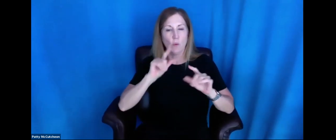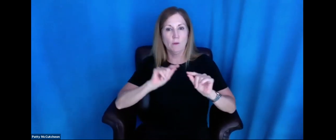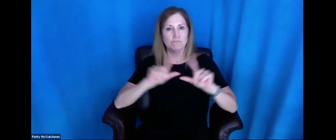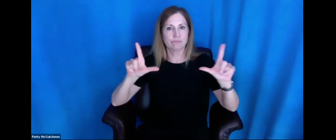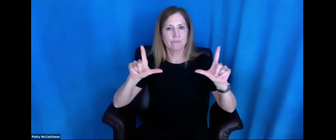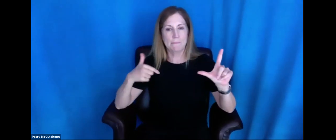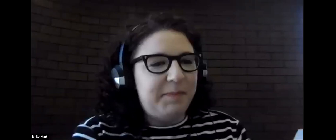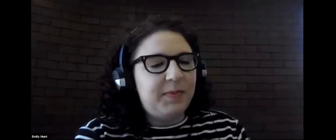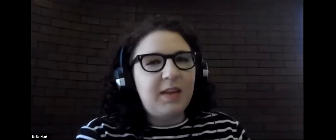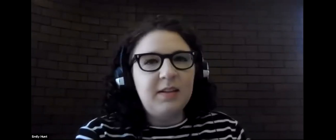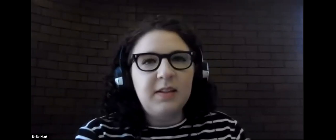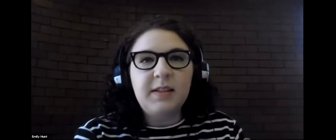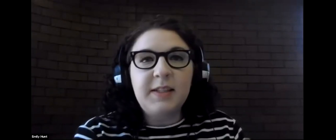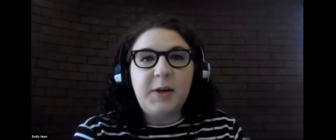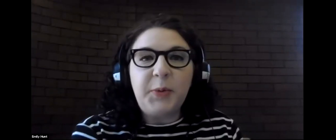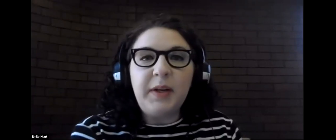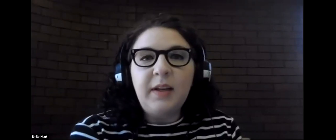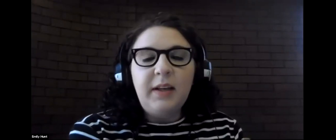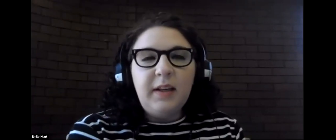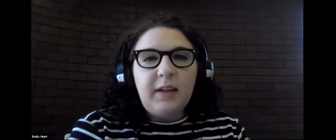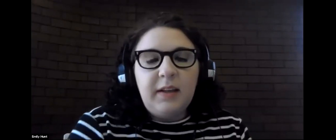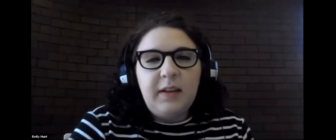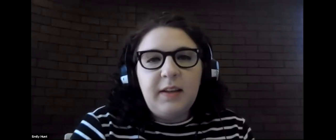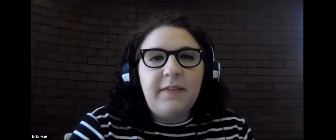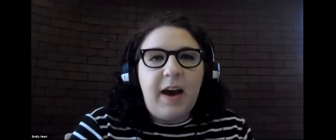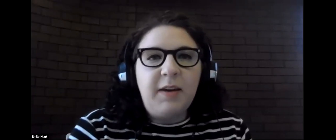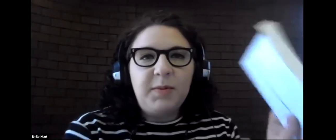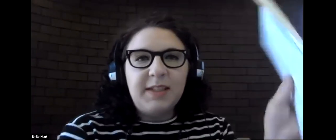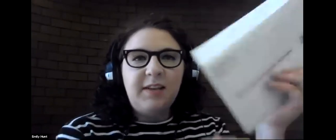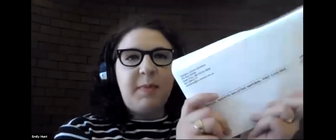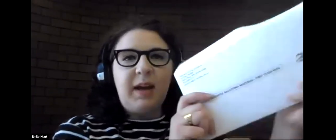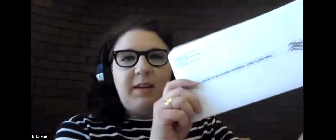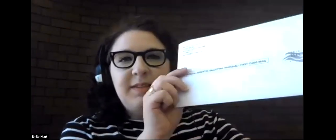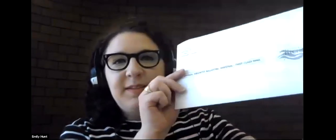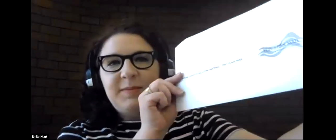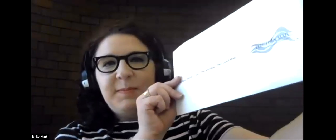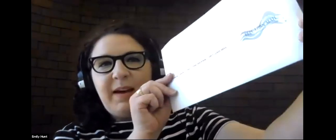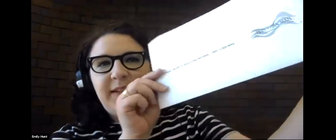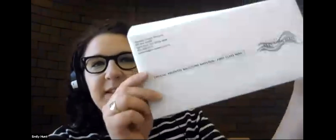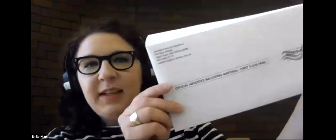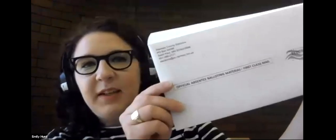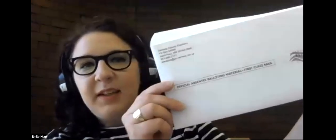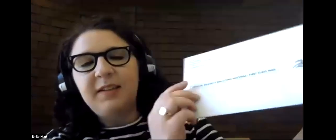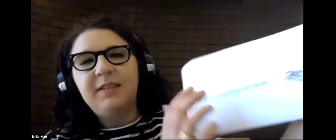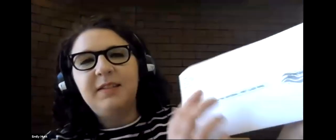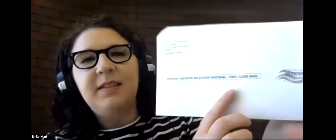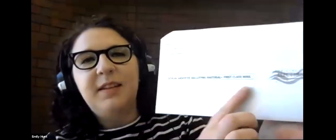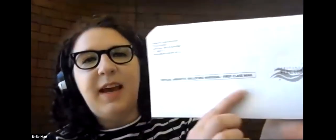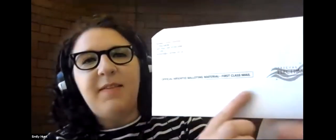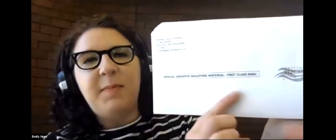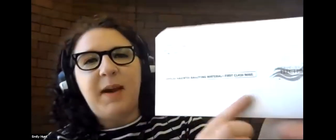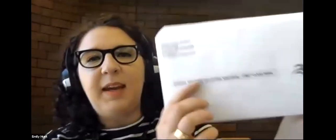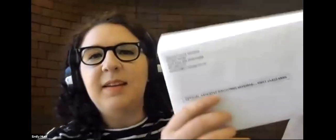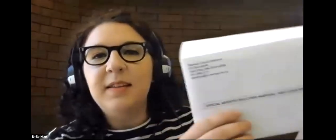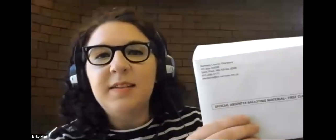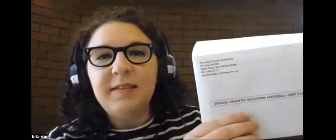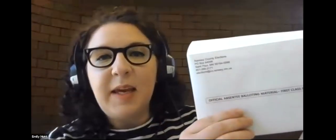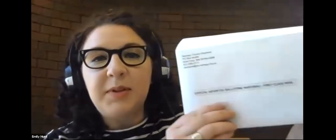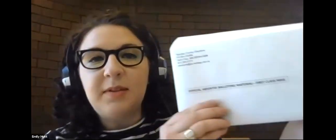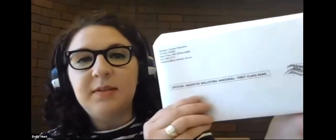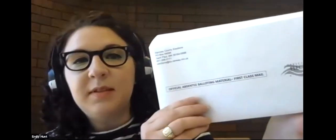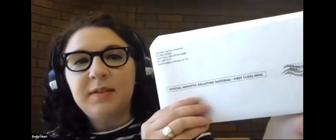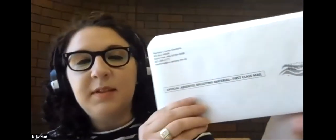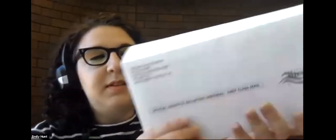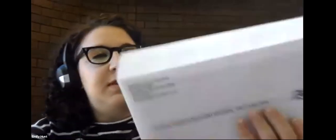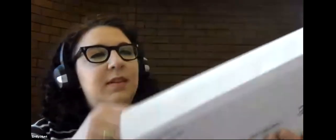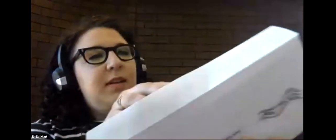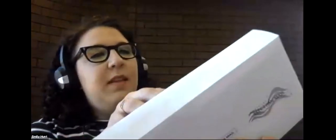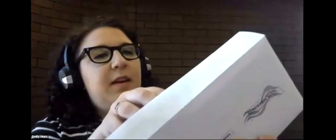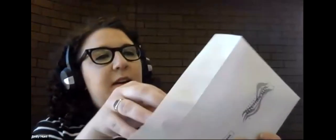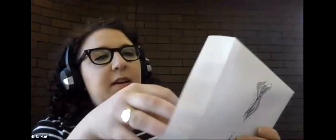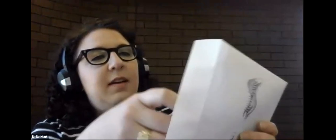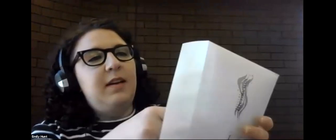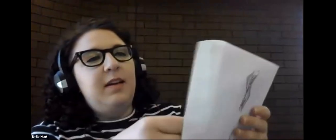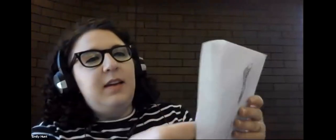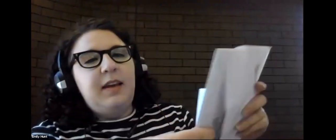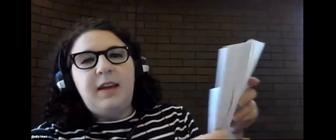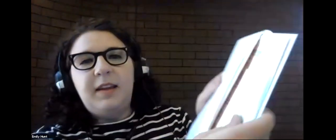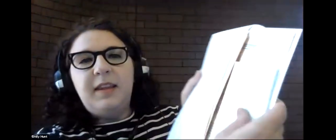So if I receive my ballot here, I have my label there.